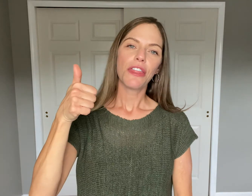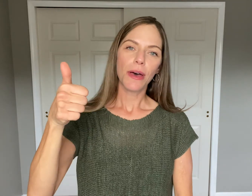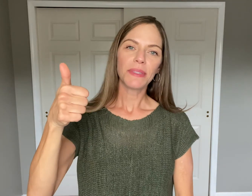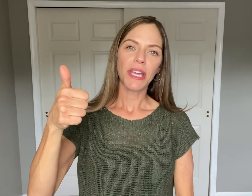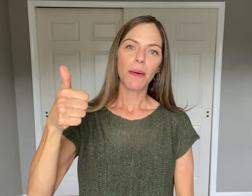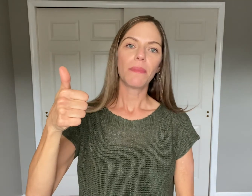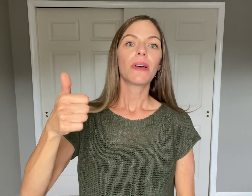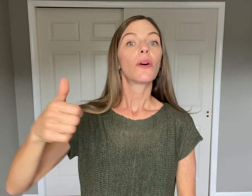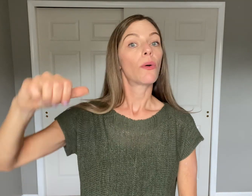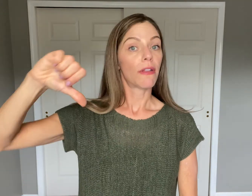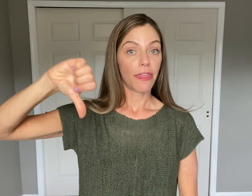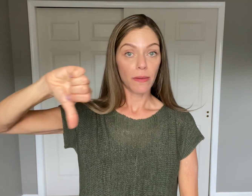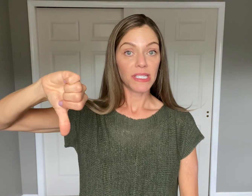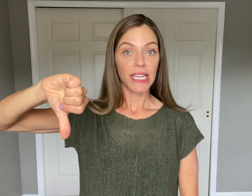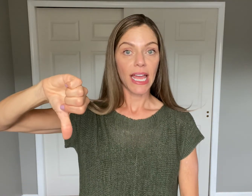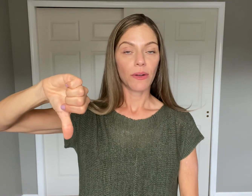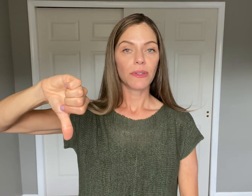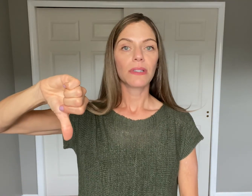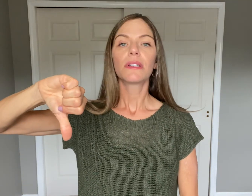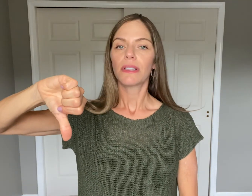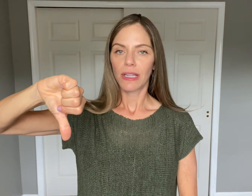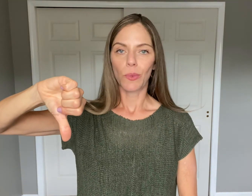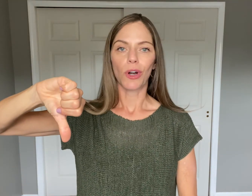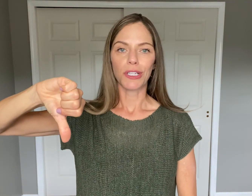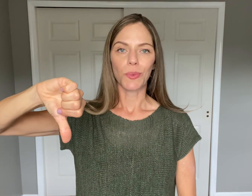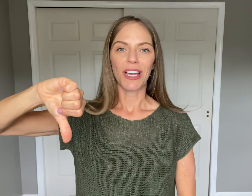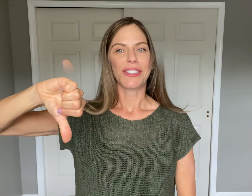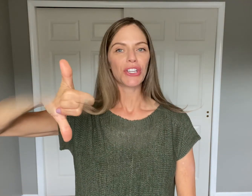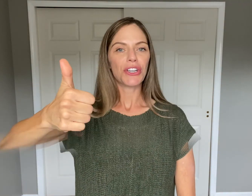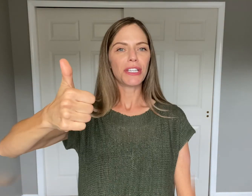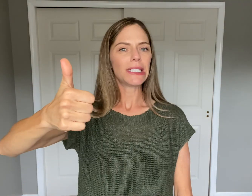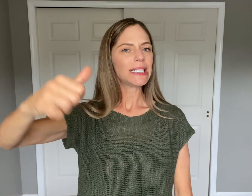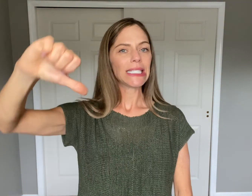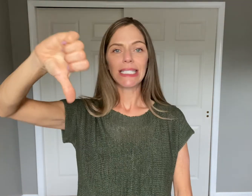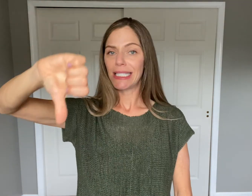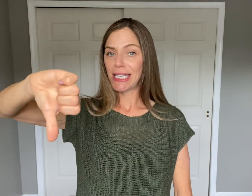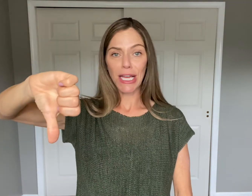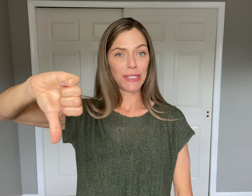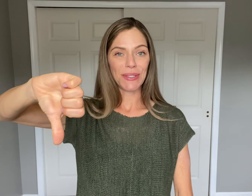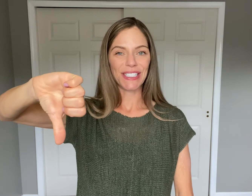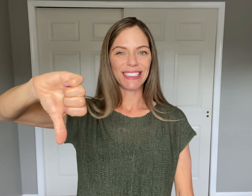thumbs up or a thumbs down can work as well. "Good" "Not so good"